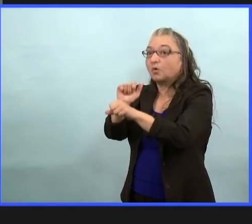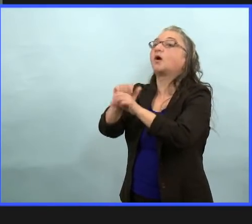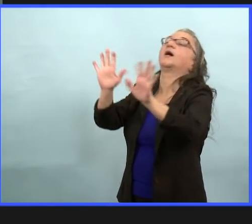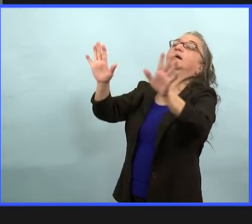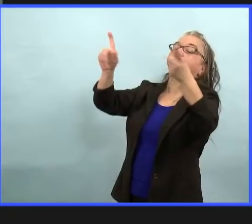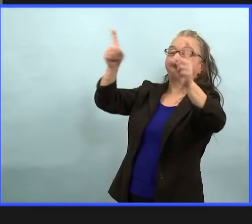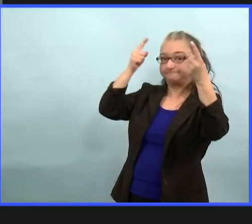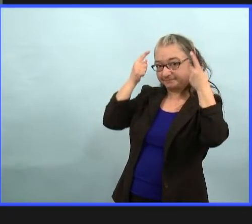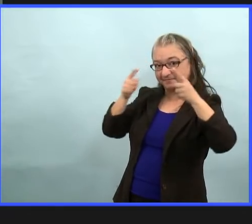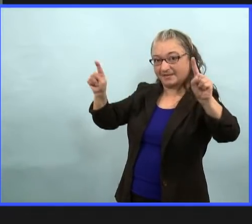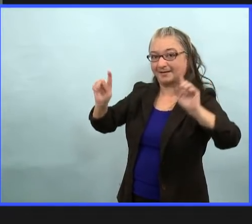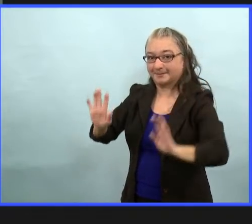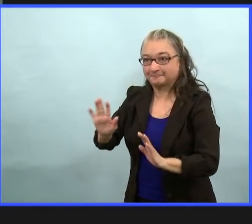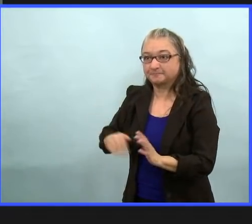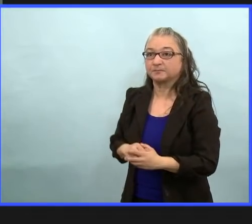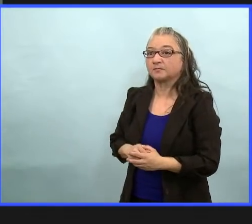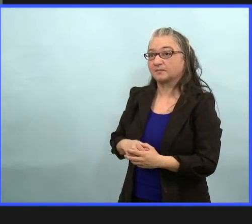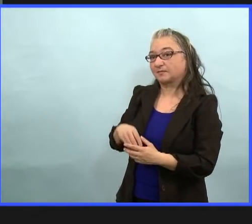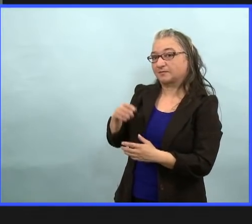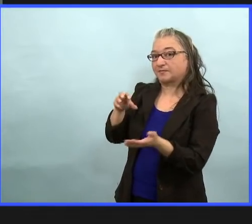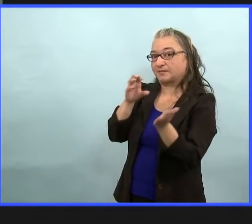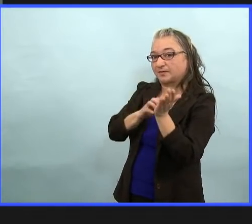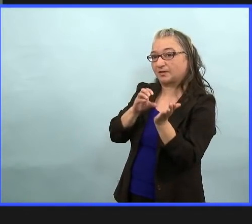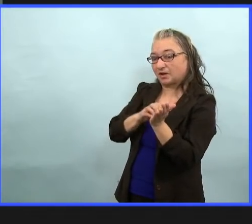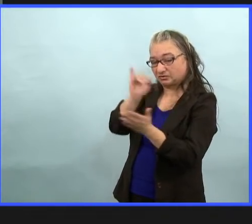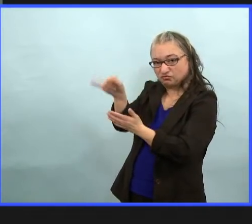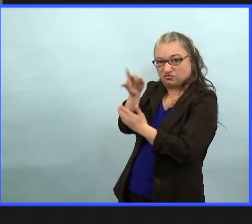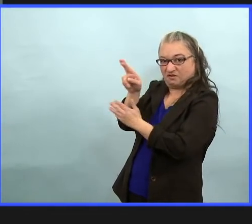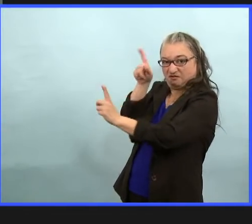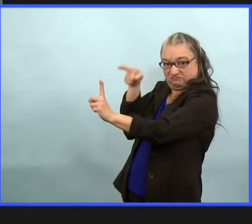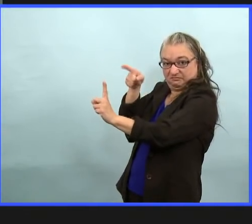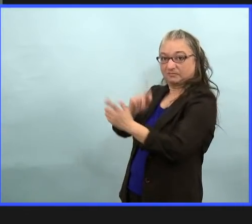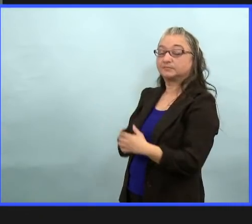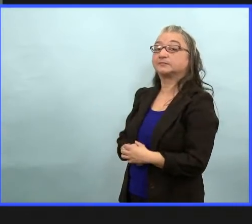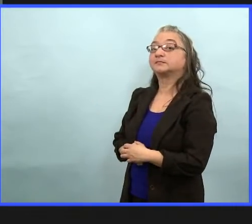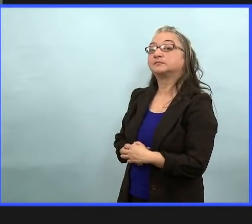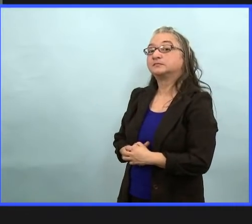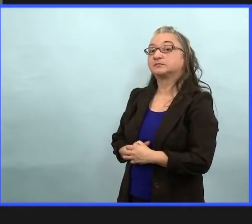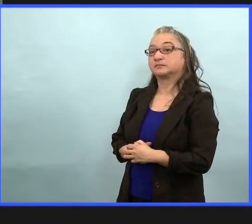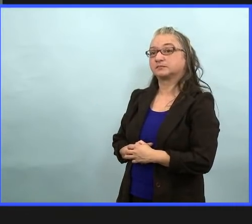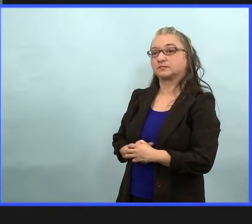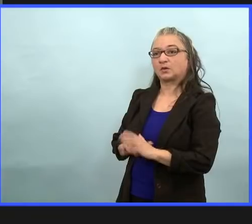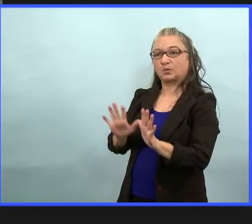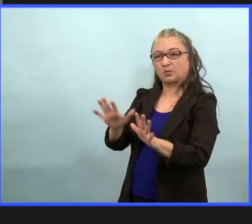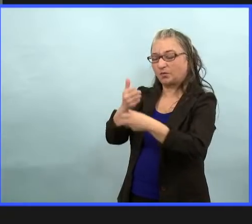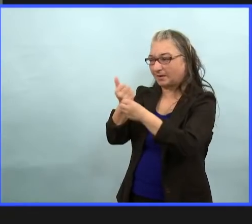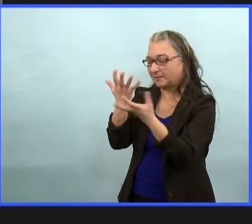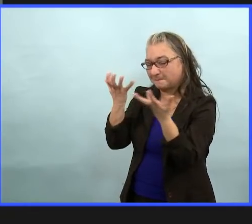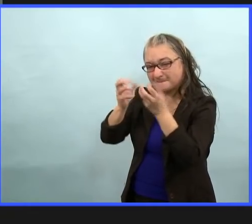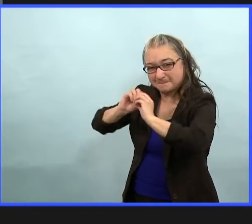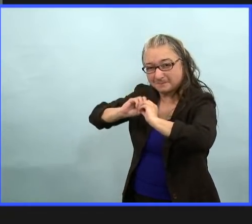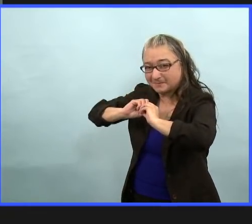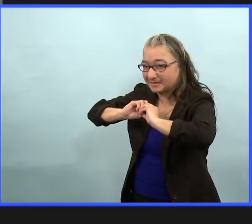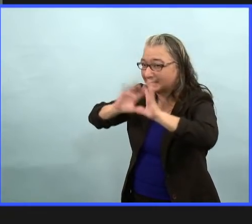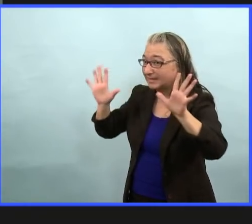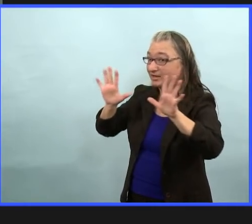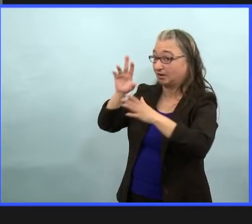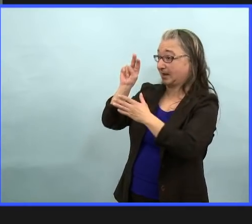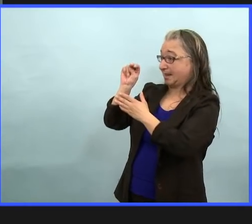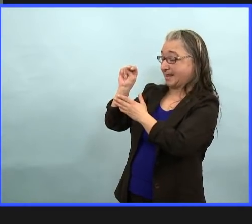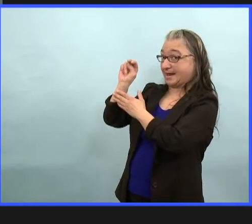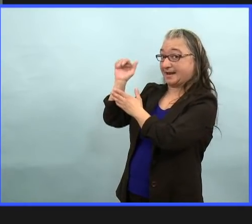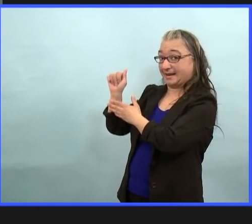this is for dr reimer just for a little bit of clarification uh the nasty uh recommendation on